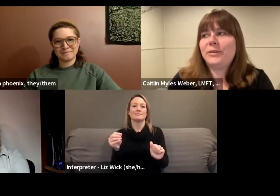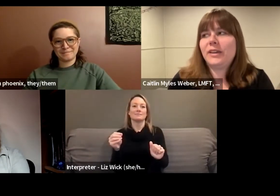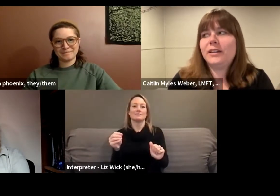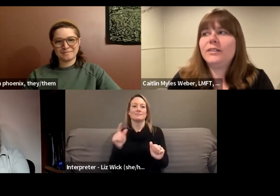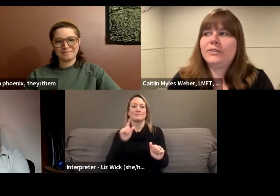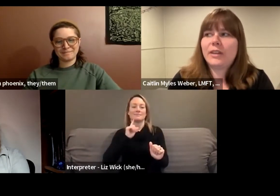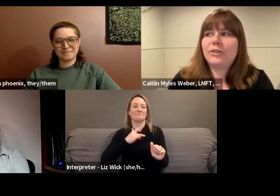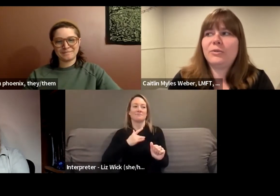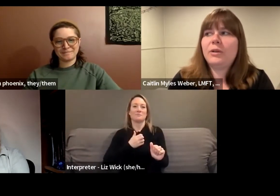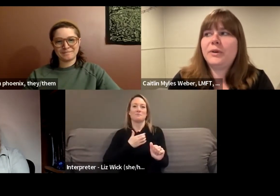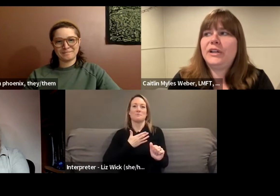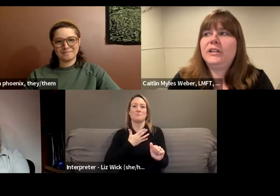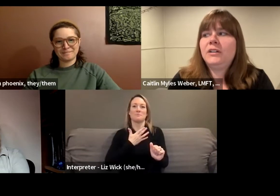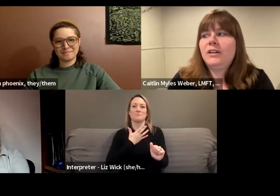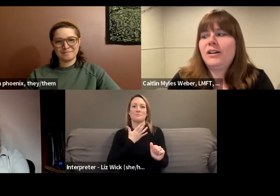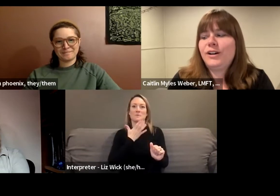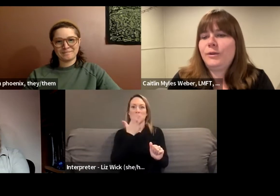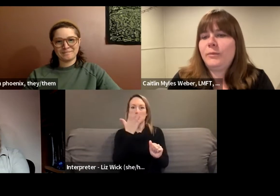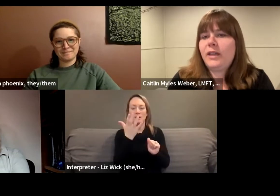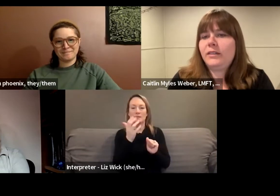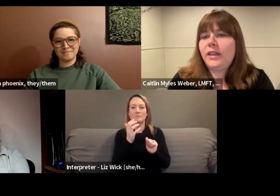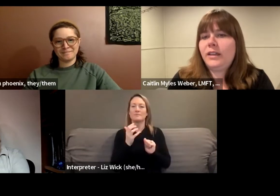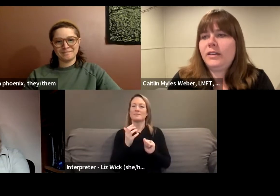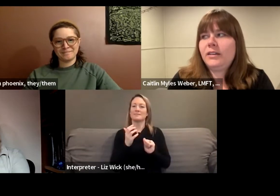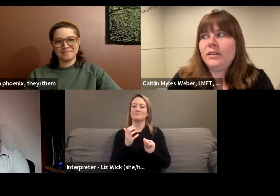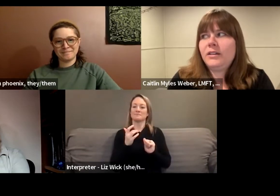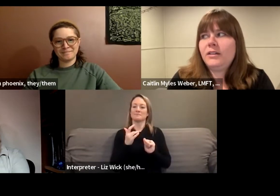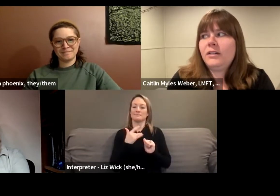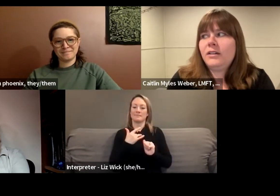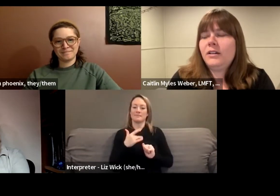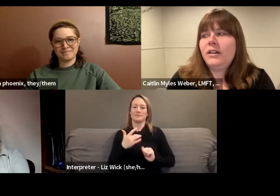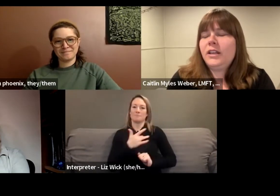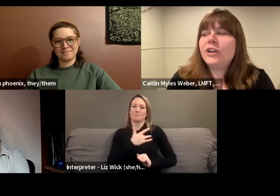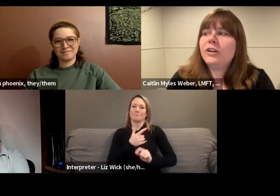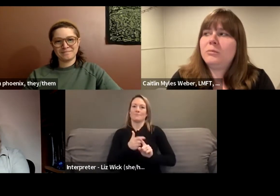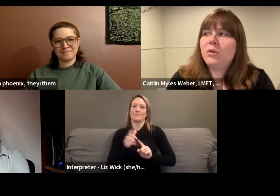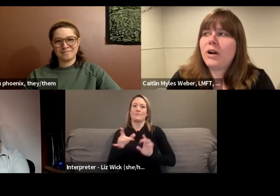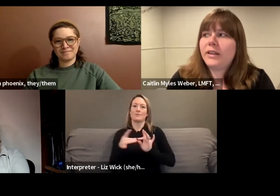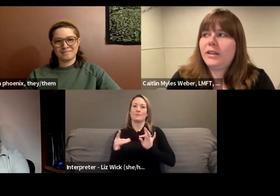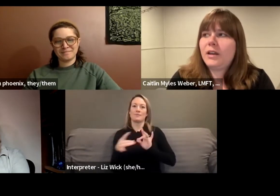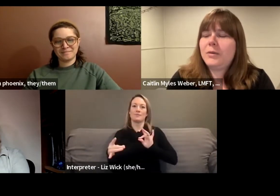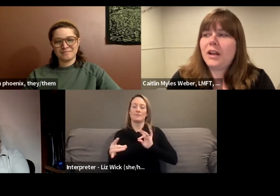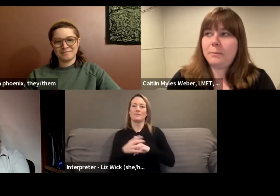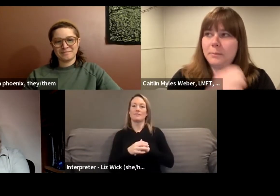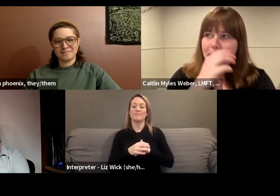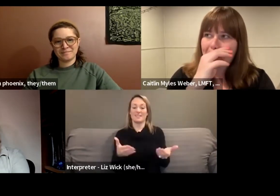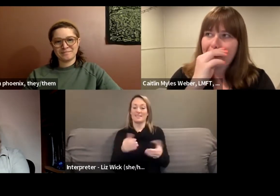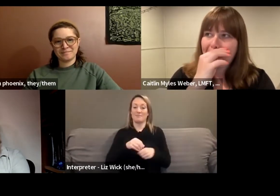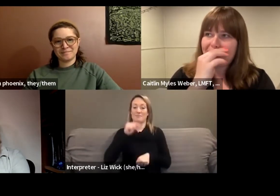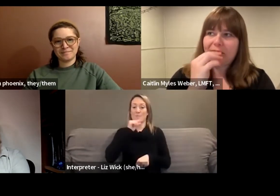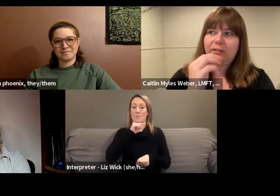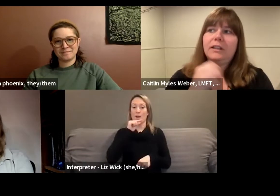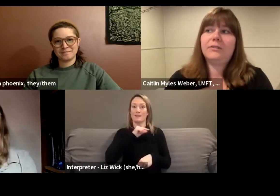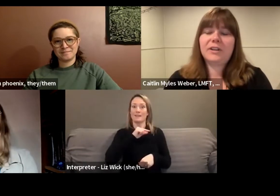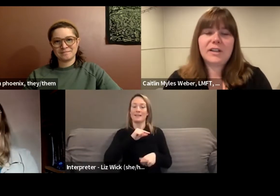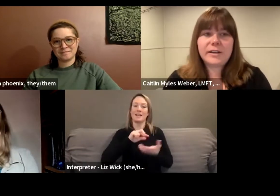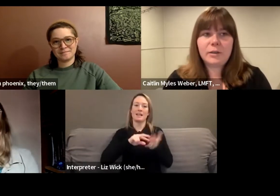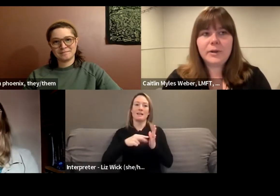what you said and it's like really well put. And like here in Milwaukee, I mean, I technically live in Glendale